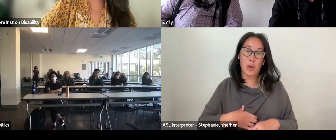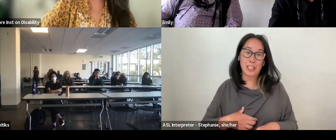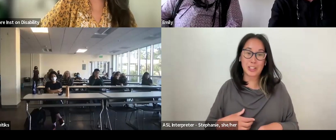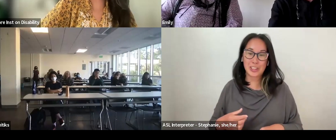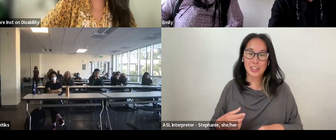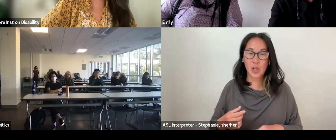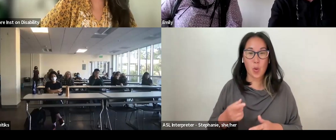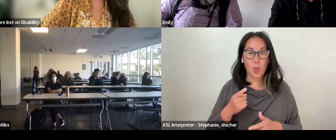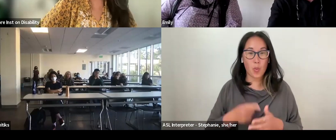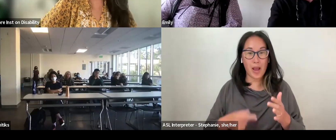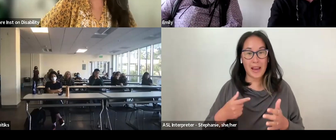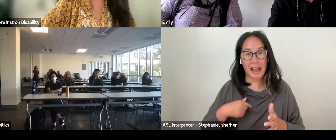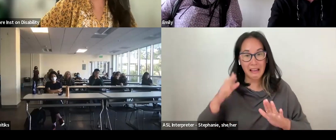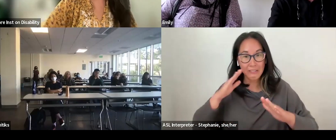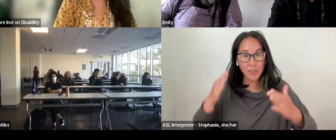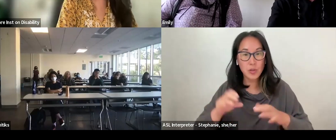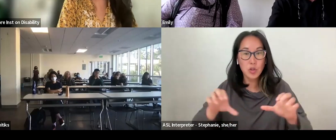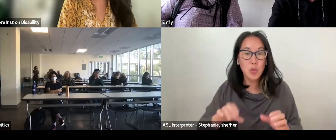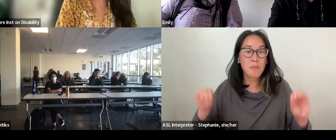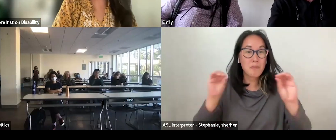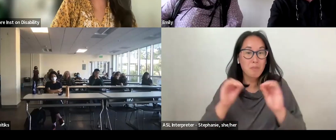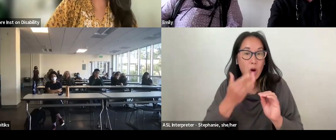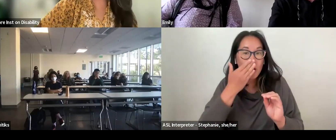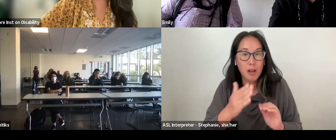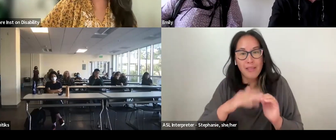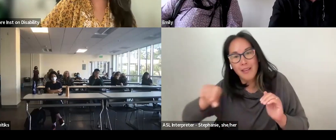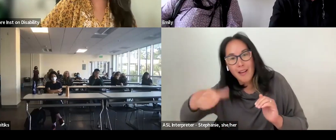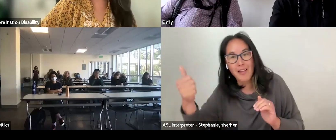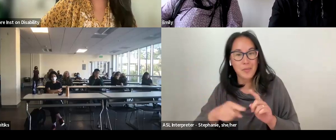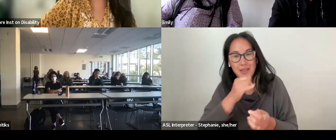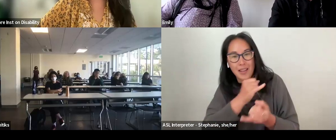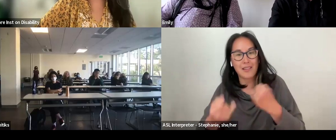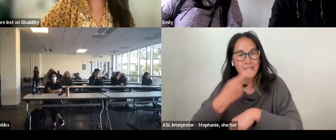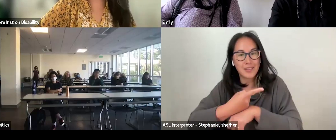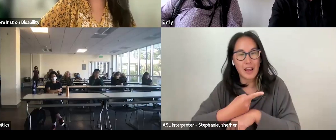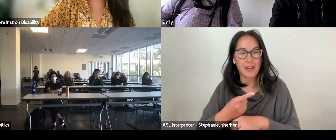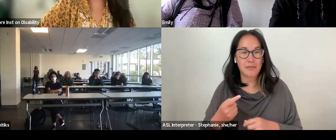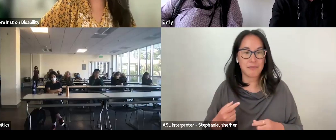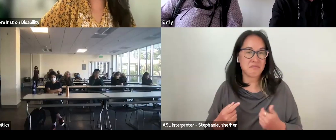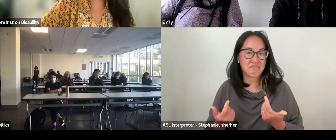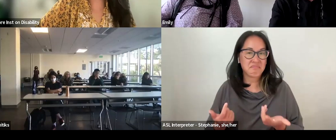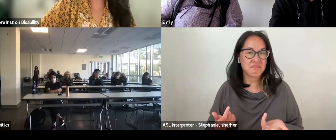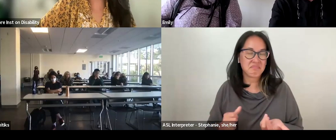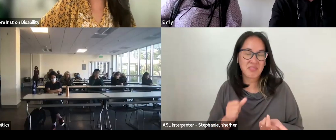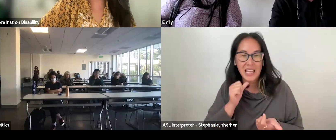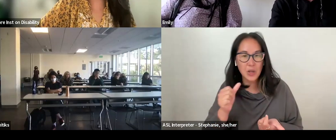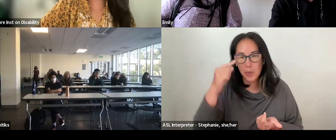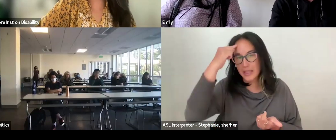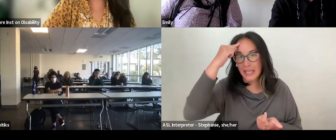on in my lectures do more good than some of the others. But in the end, I actually don't think that this is an issue of knowledge.